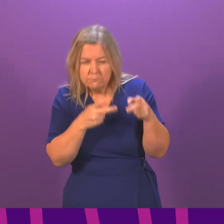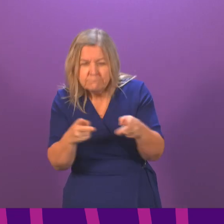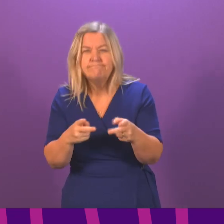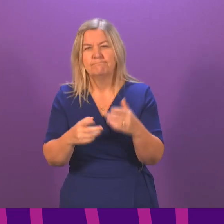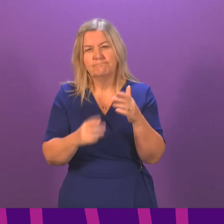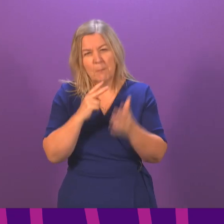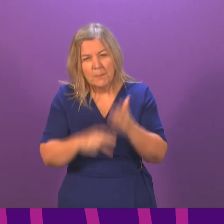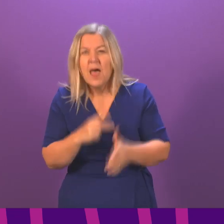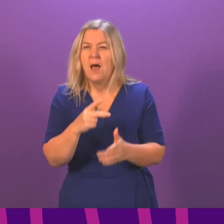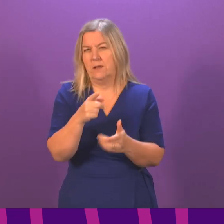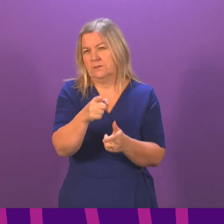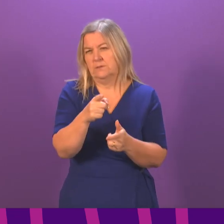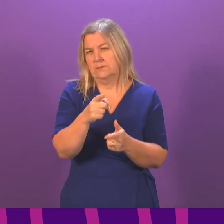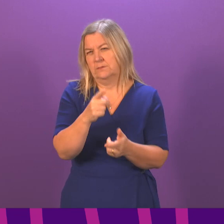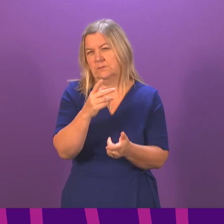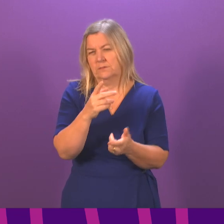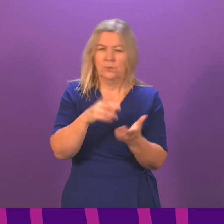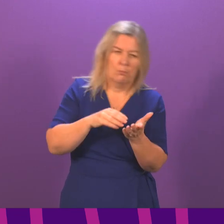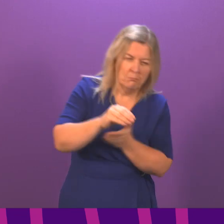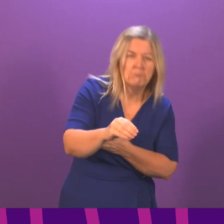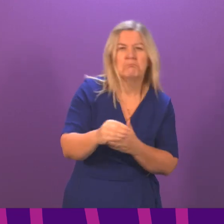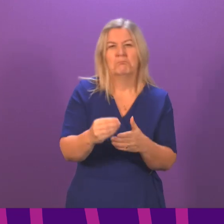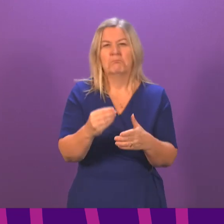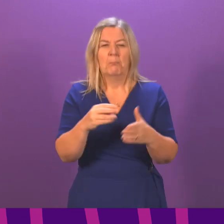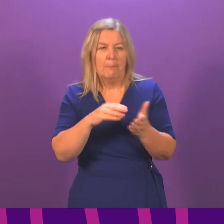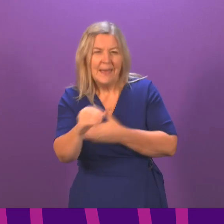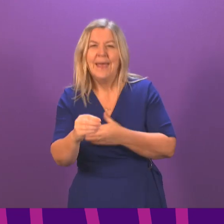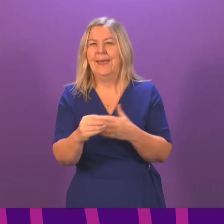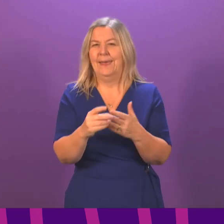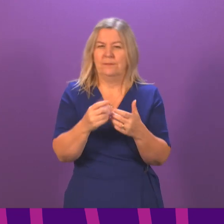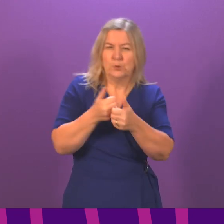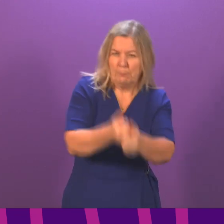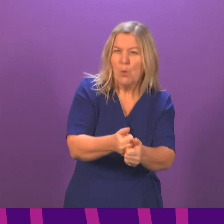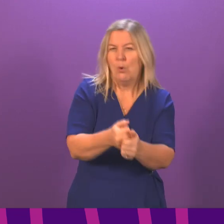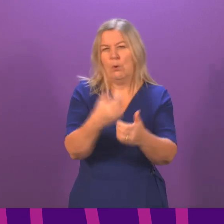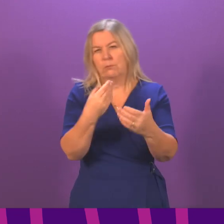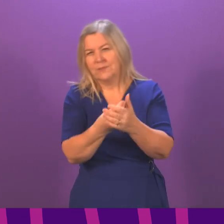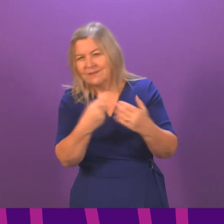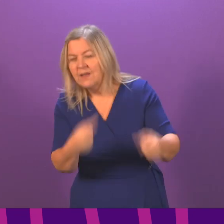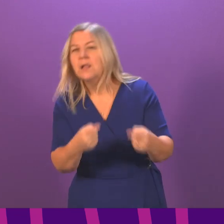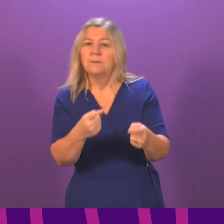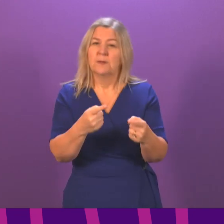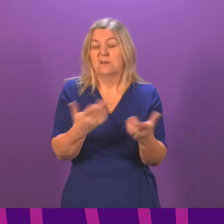partnership action for continuing employment—PACE—initiative, which is well known to members. We will do everything that we can to support people in what I know is a very difficult